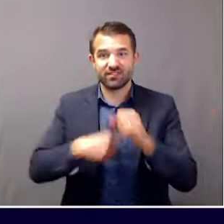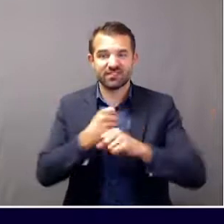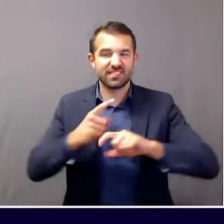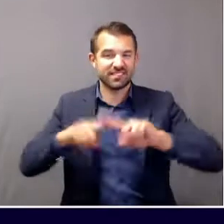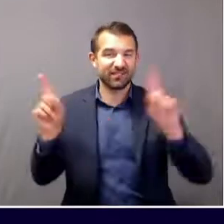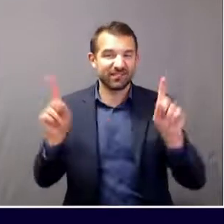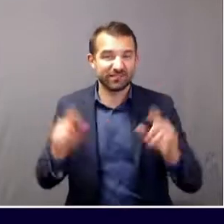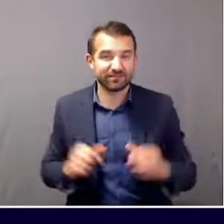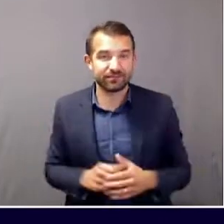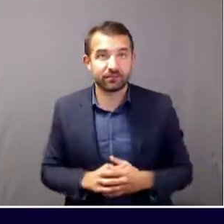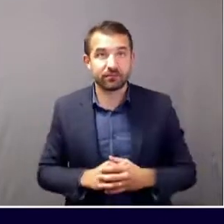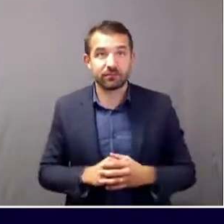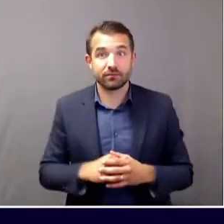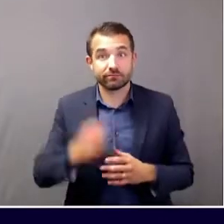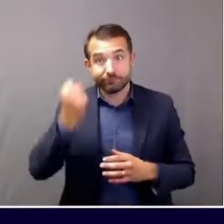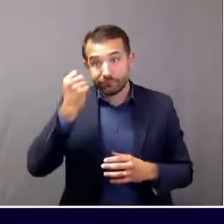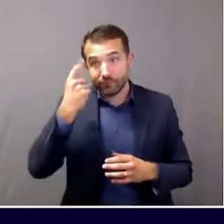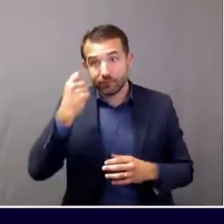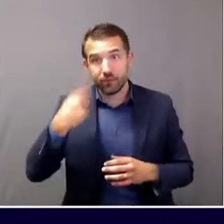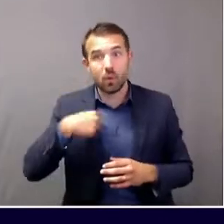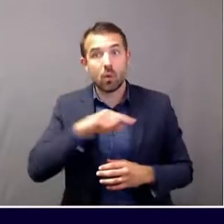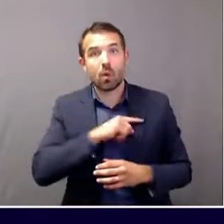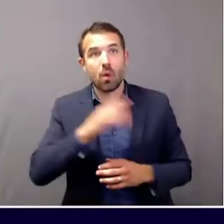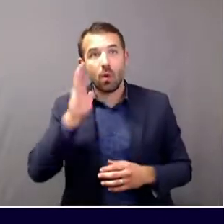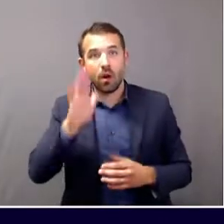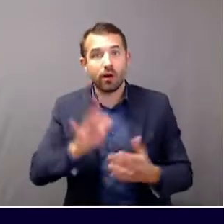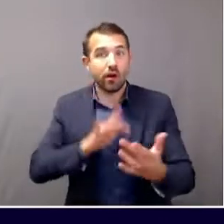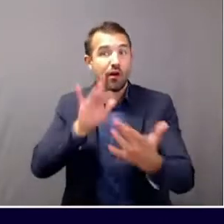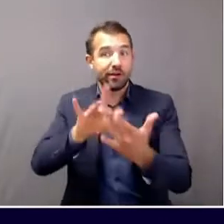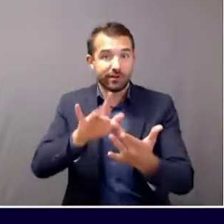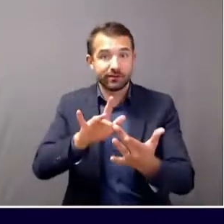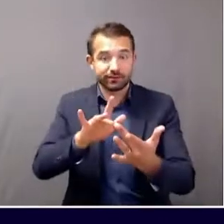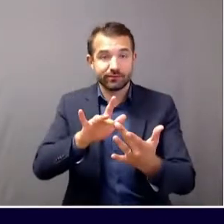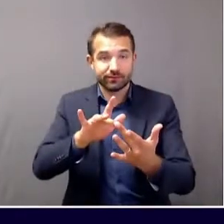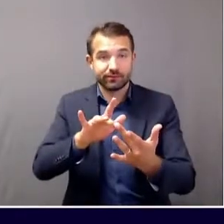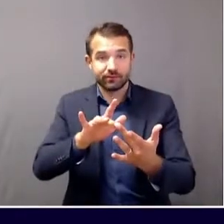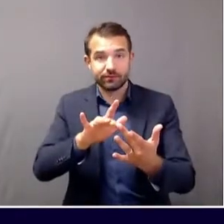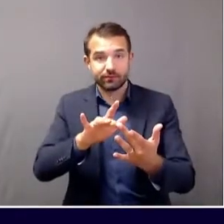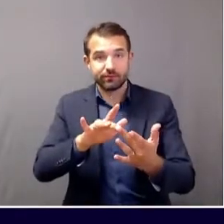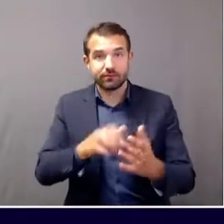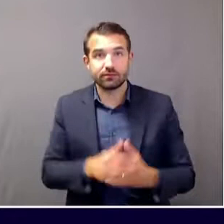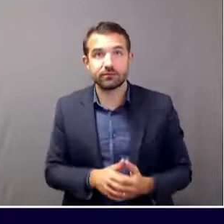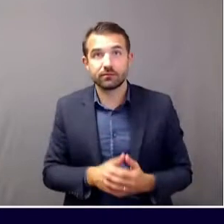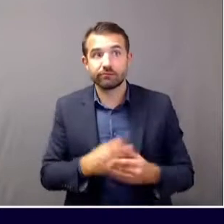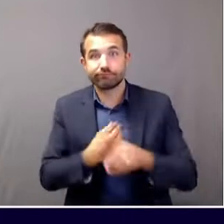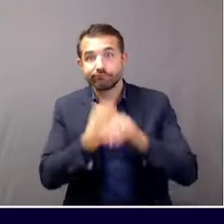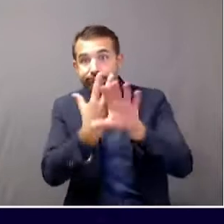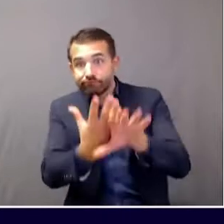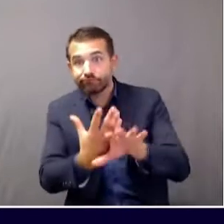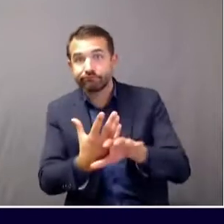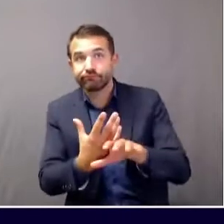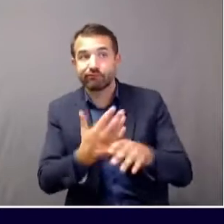to find a to connect even at a